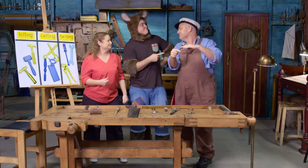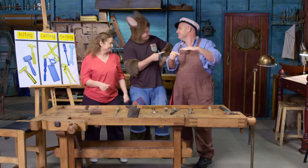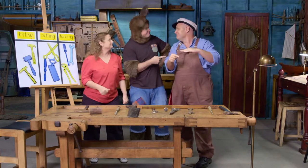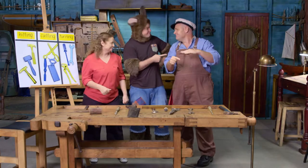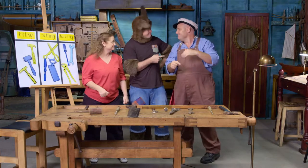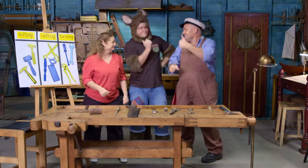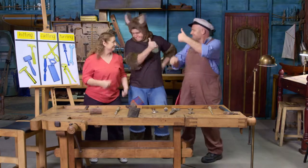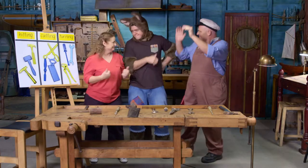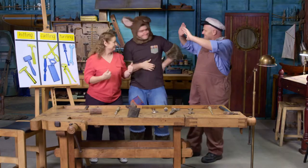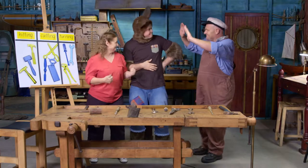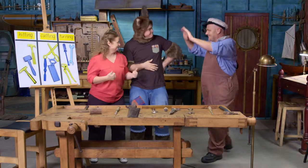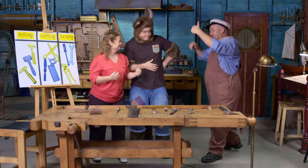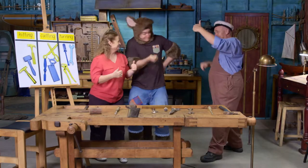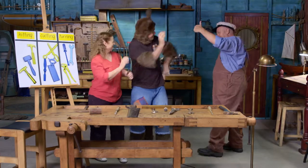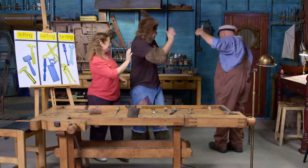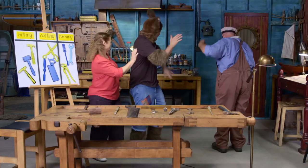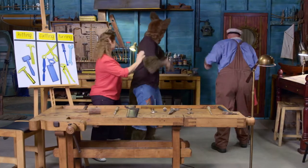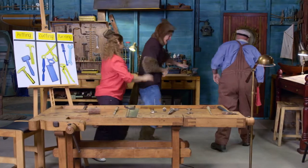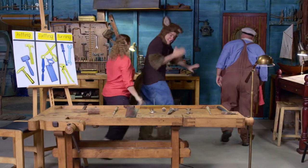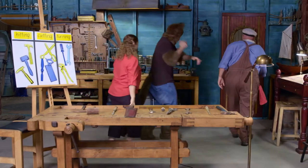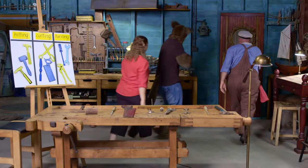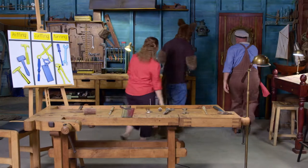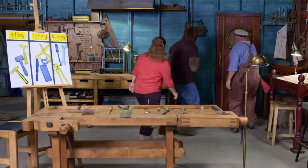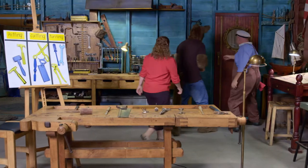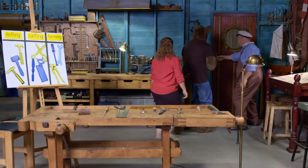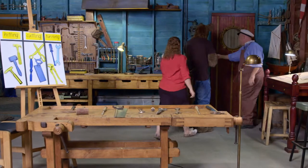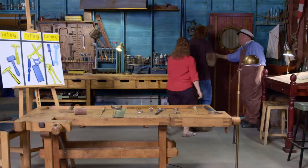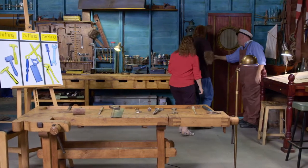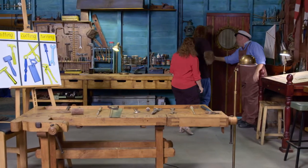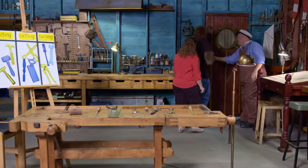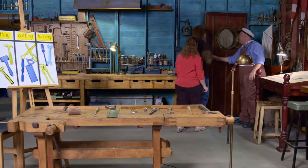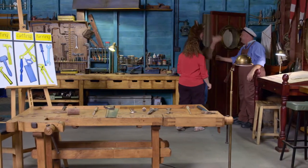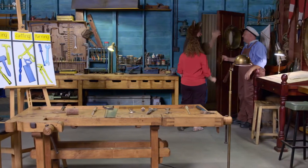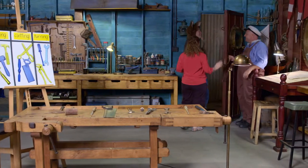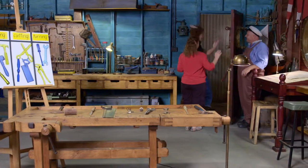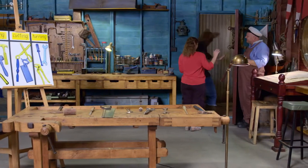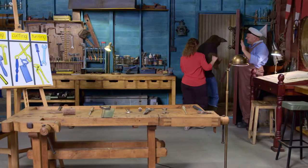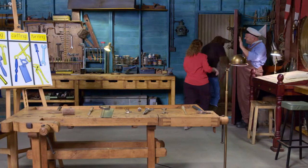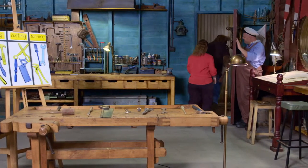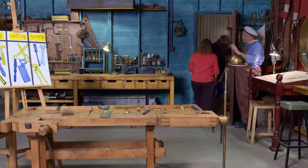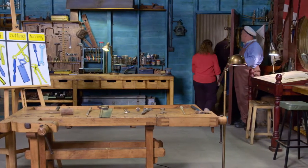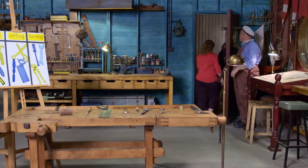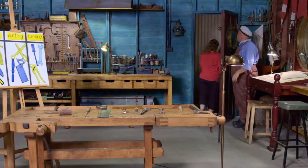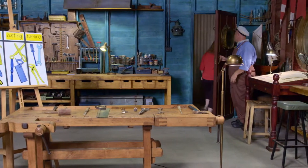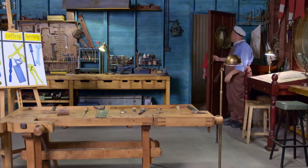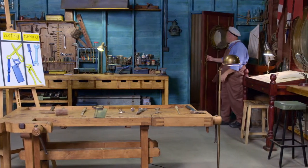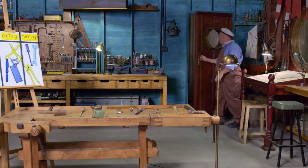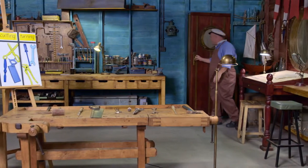Oh, OK. Alright, then. Come on, Sally. Bye, Skip. Bye. Bye!